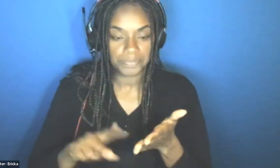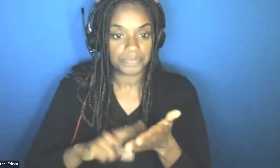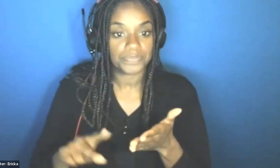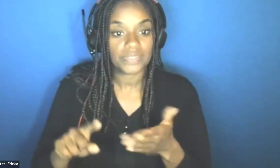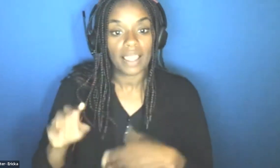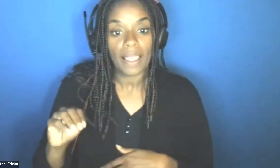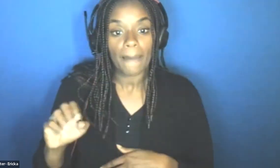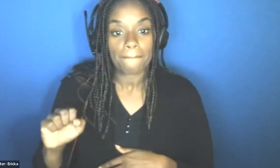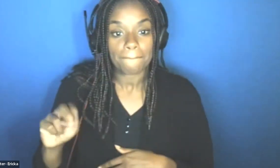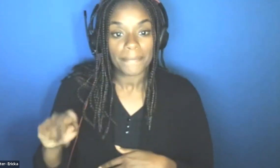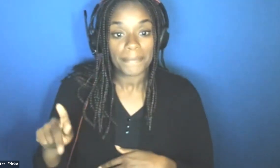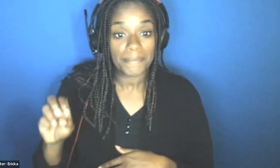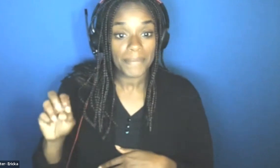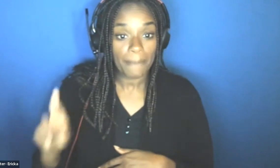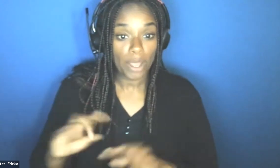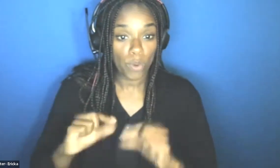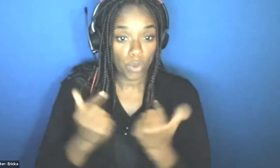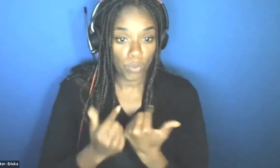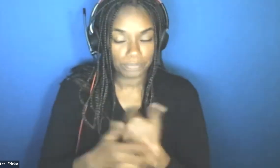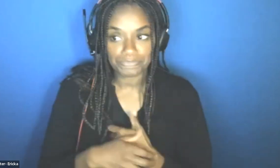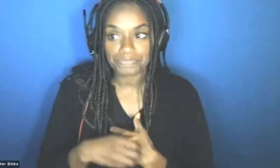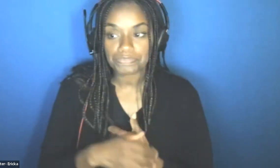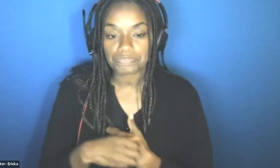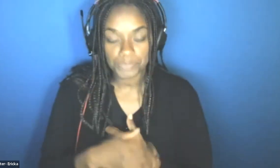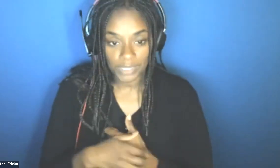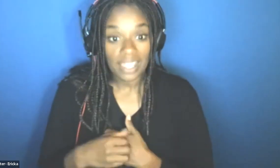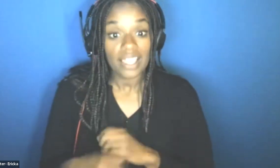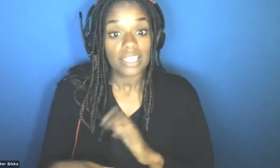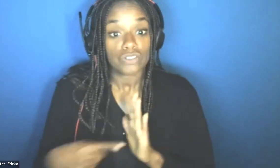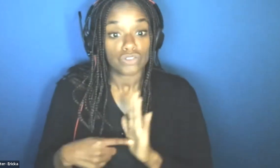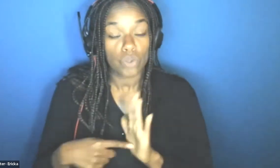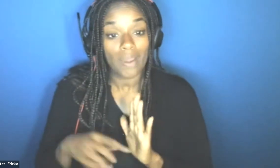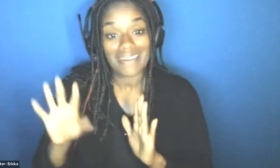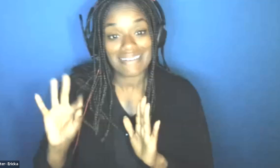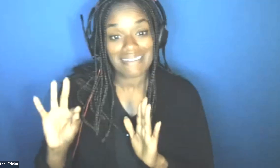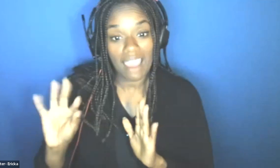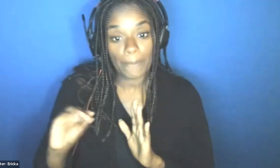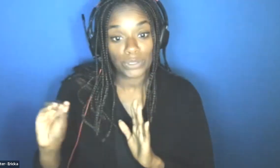So in the midst of a global labor shortage, employers, we're finding, are doing away with drug tests in a desperate bid to attract more applicants and to fill jobs and retain more workers.